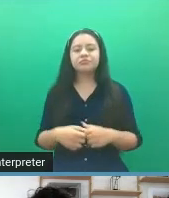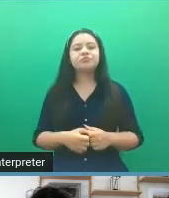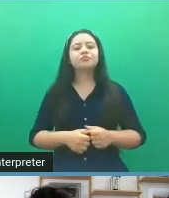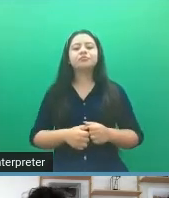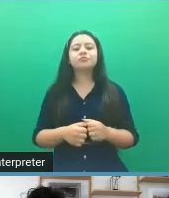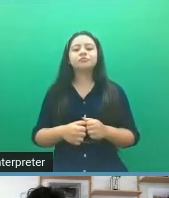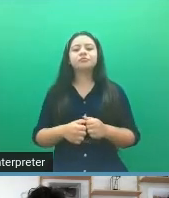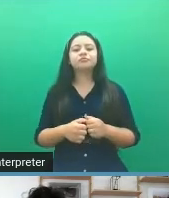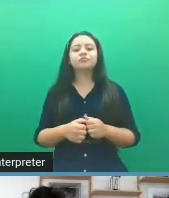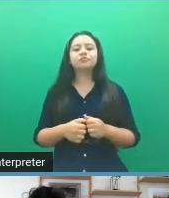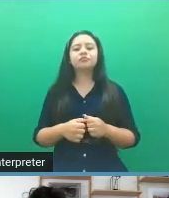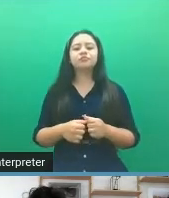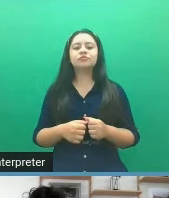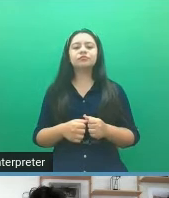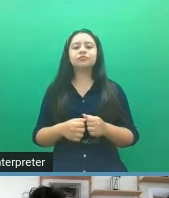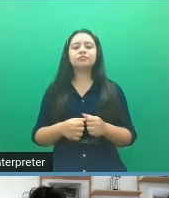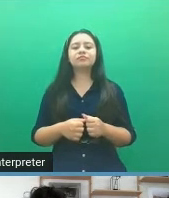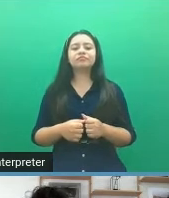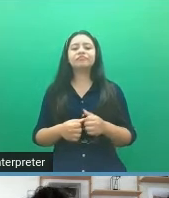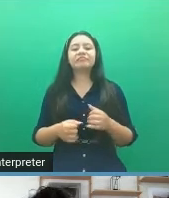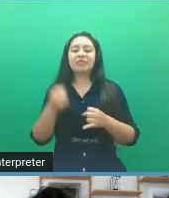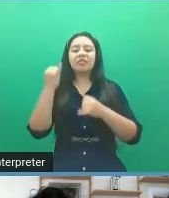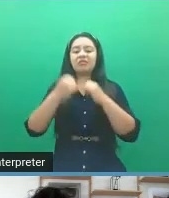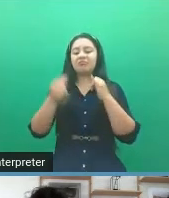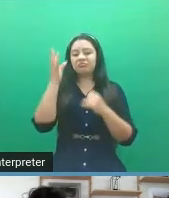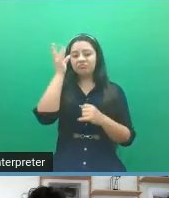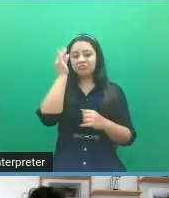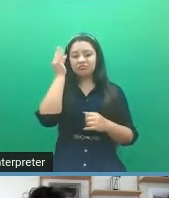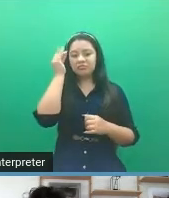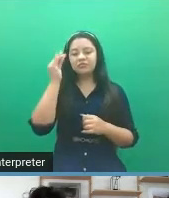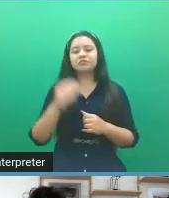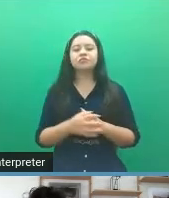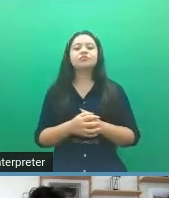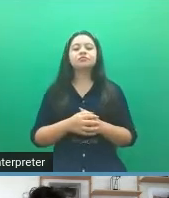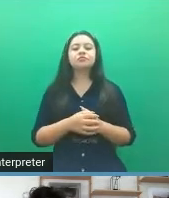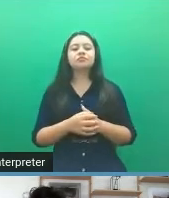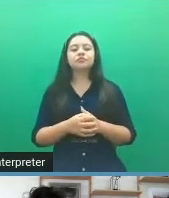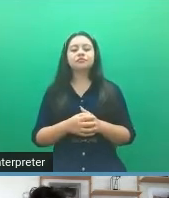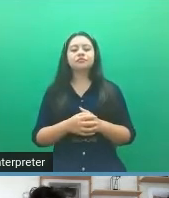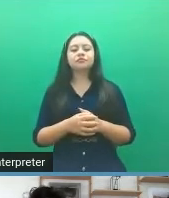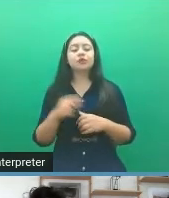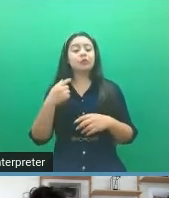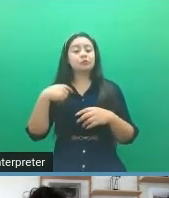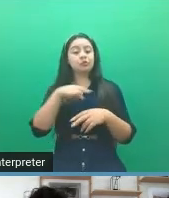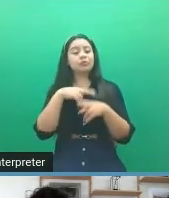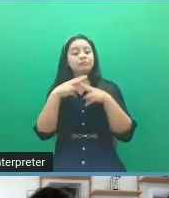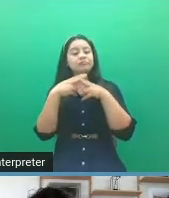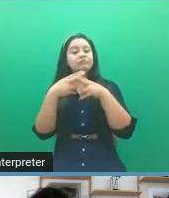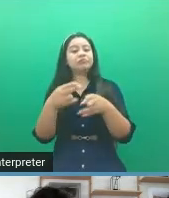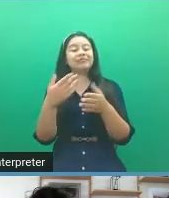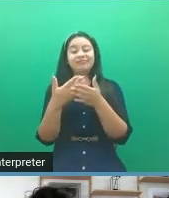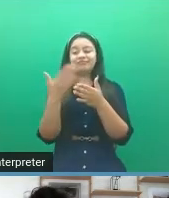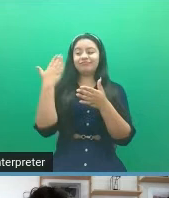Leading into some final thoughts, we mentioned this I think in the previous two sessions, but